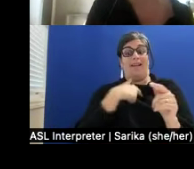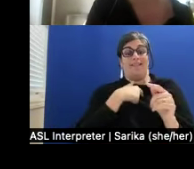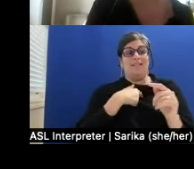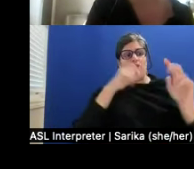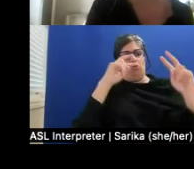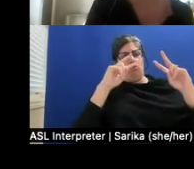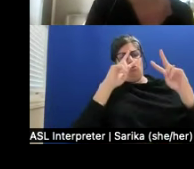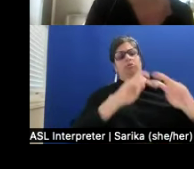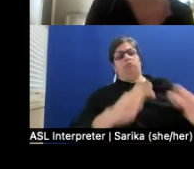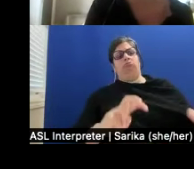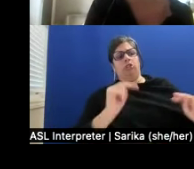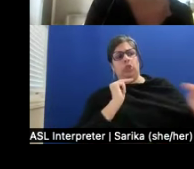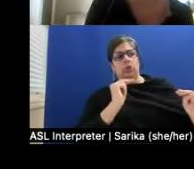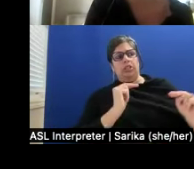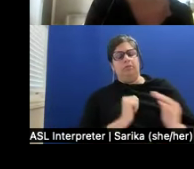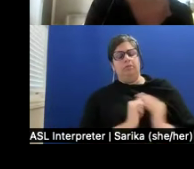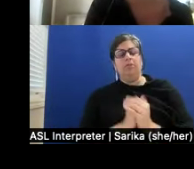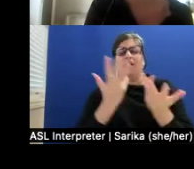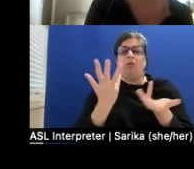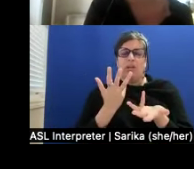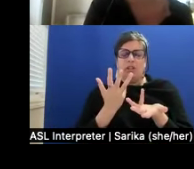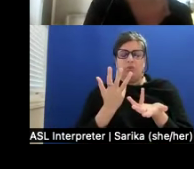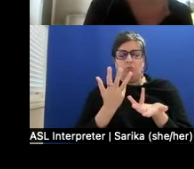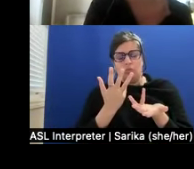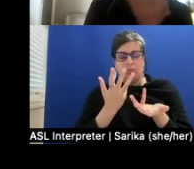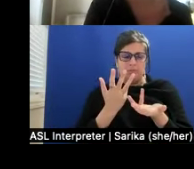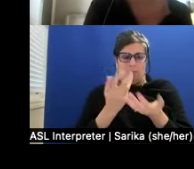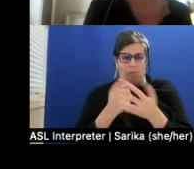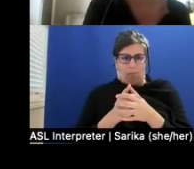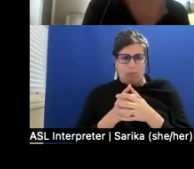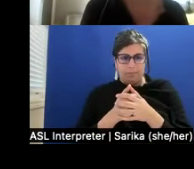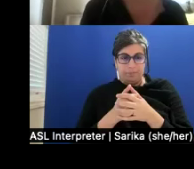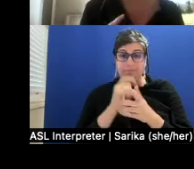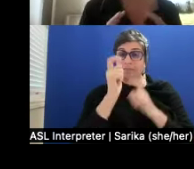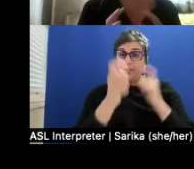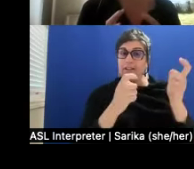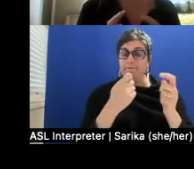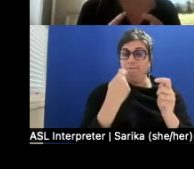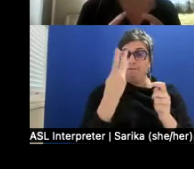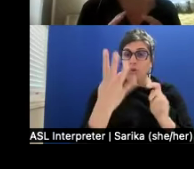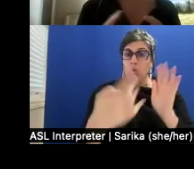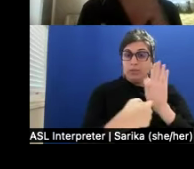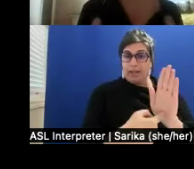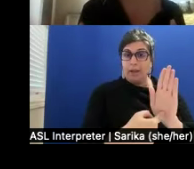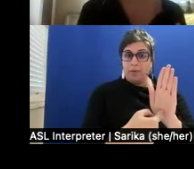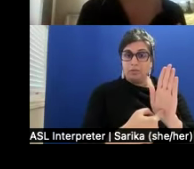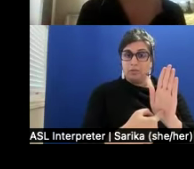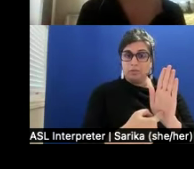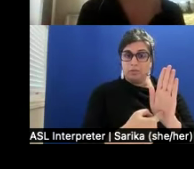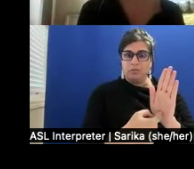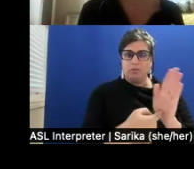And so I just wanted to give a few examples of what that actually,